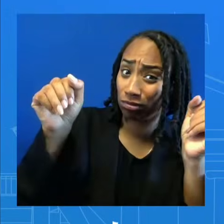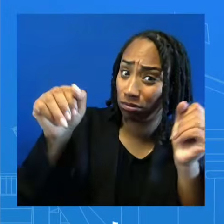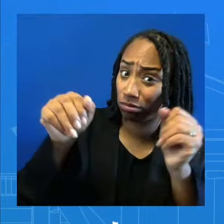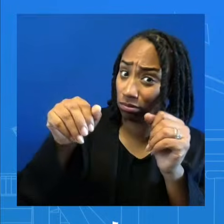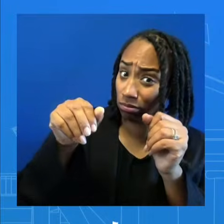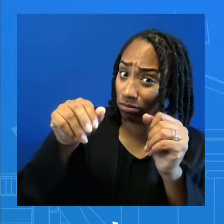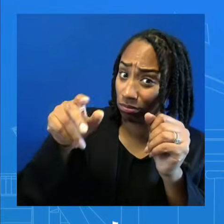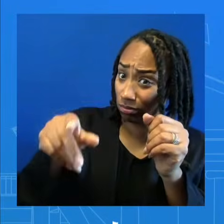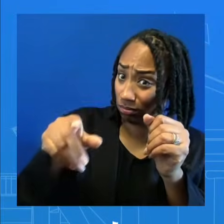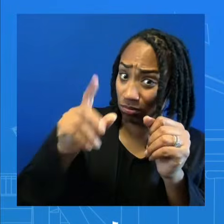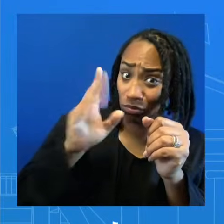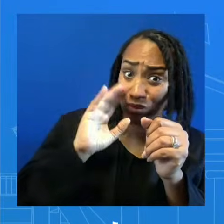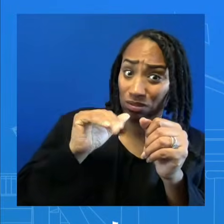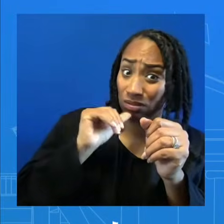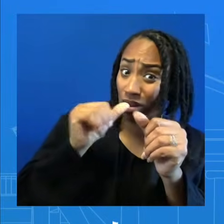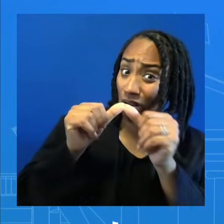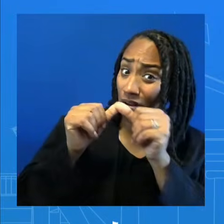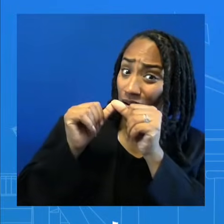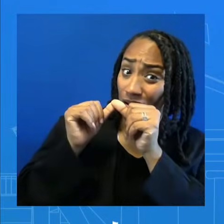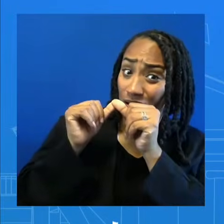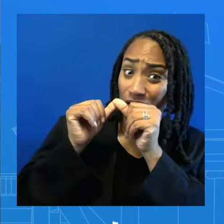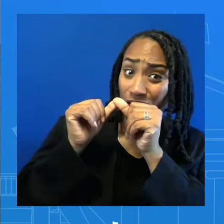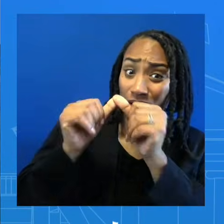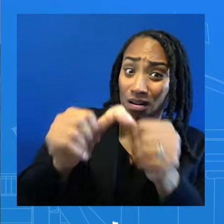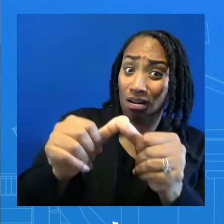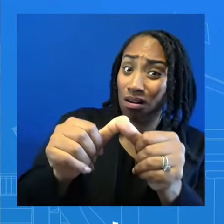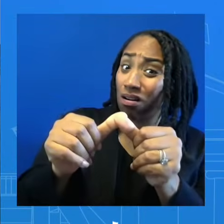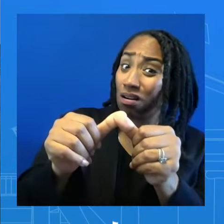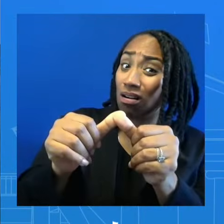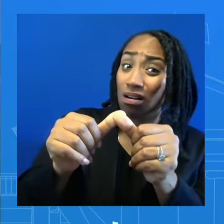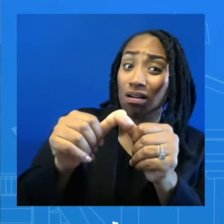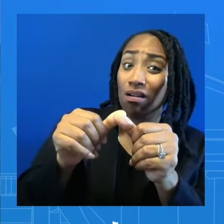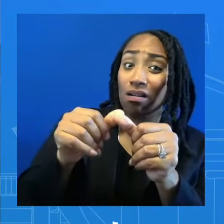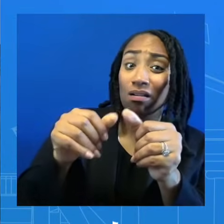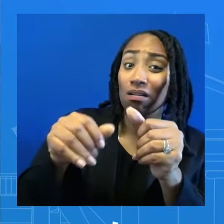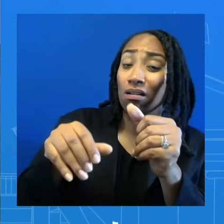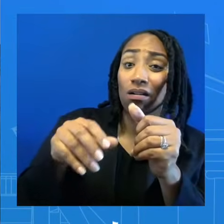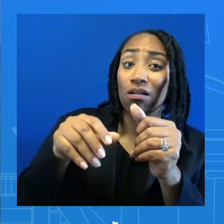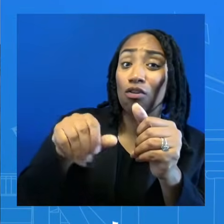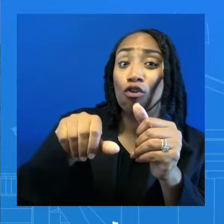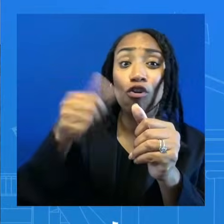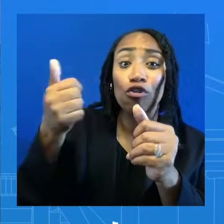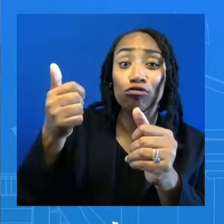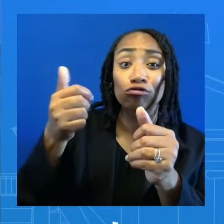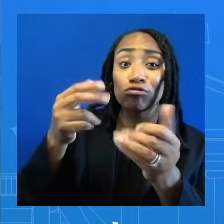And I don't -- don't have anything beyond that. The Press: Has President Biden spoken to FBI Director Wray